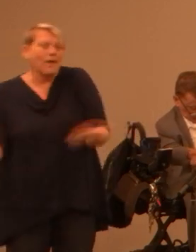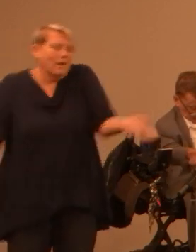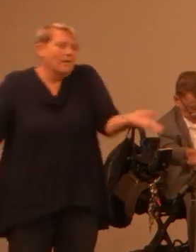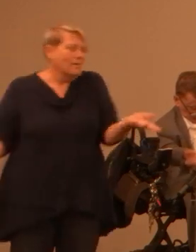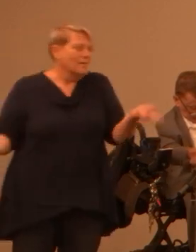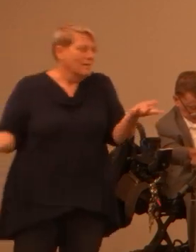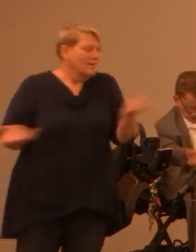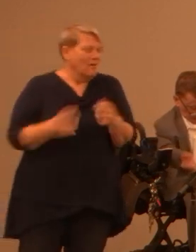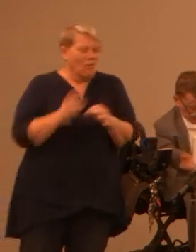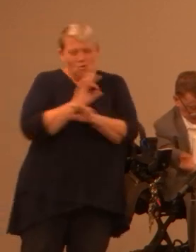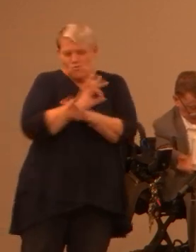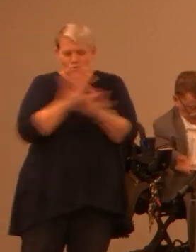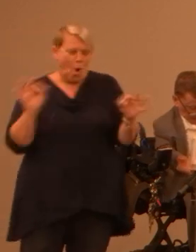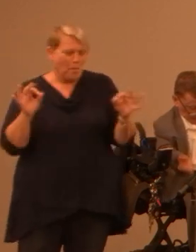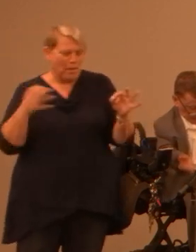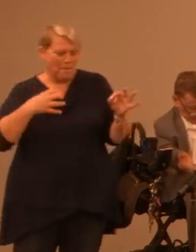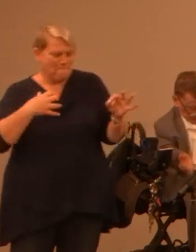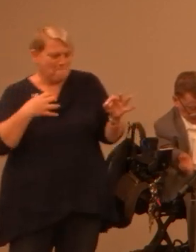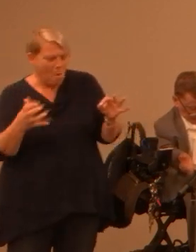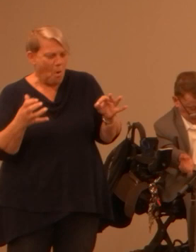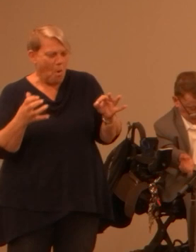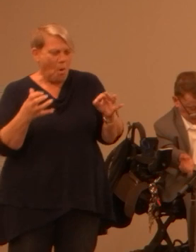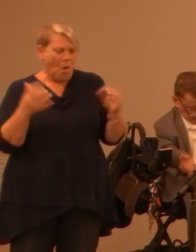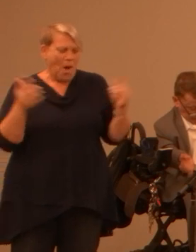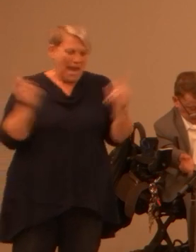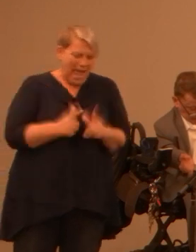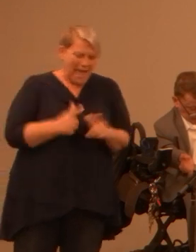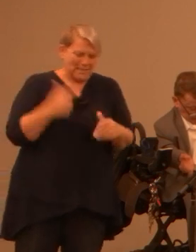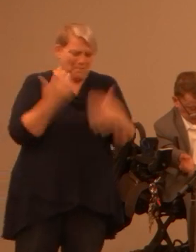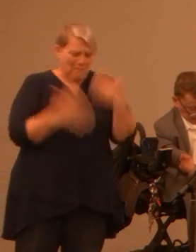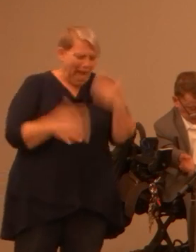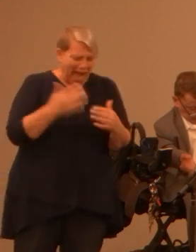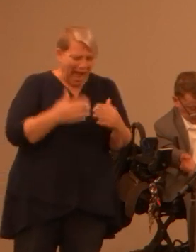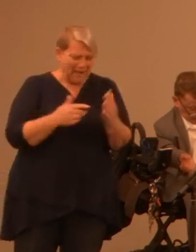list paying your rates to the City of Cockburn as one of the best